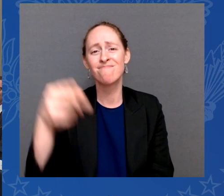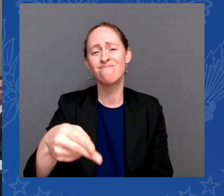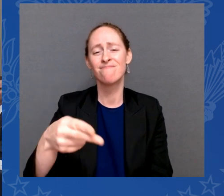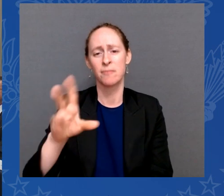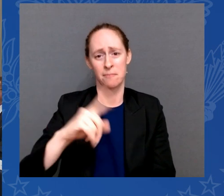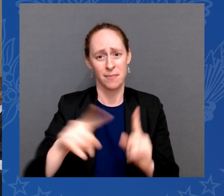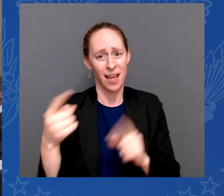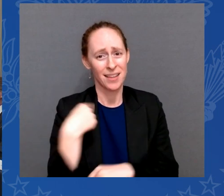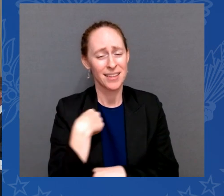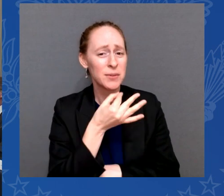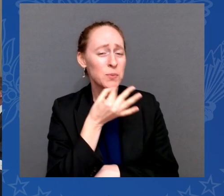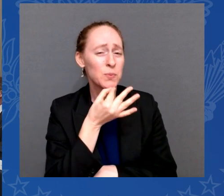You're on mute. I can't hear you.